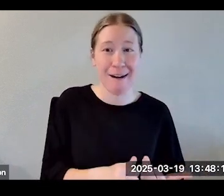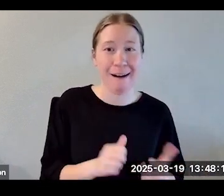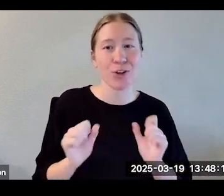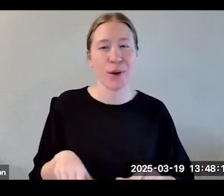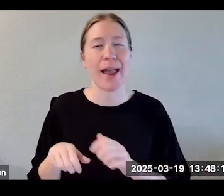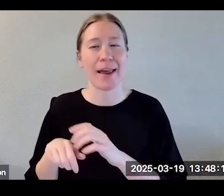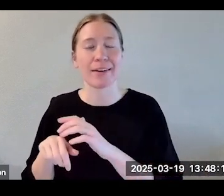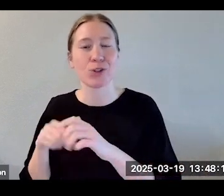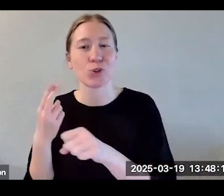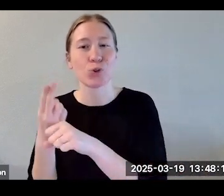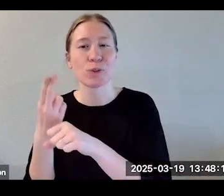in the top ribbon.